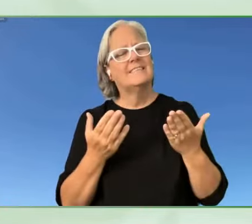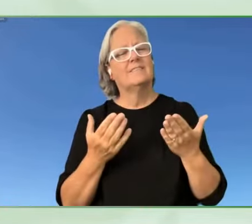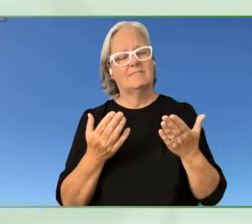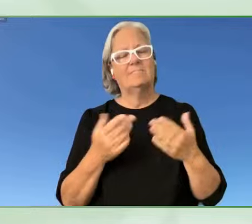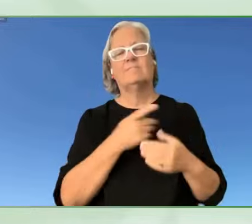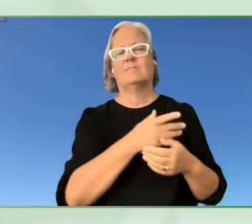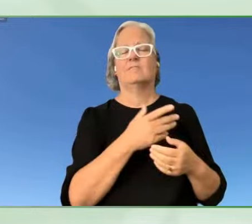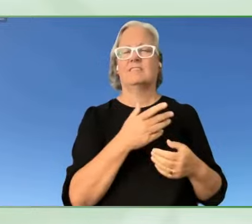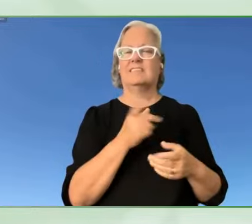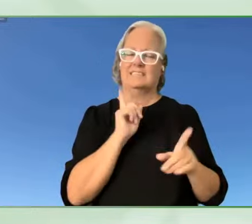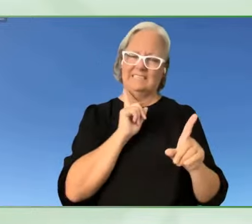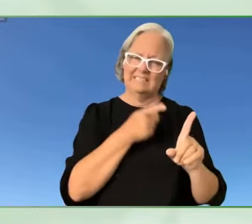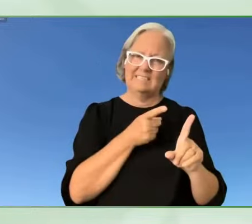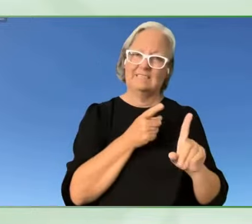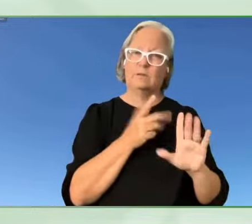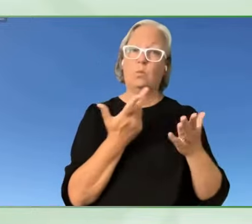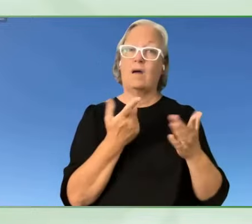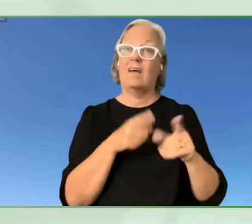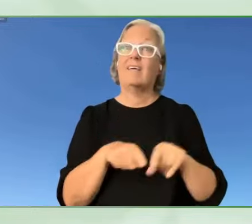Therefore it truly cut across the entire spectrum. That is my point in terms of rural India.